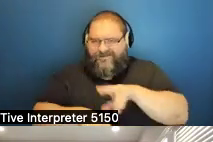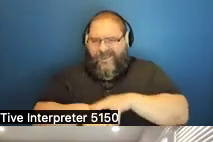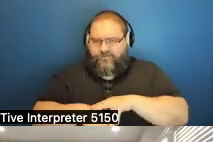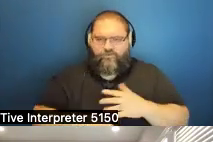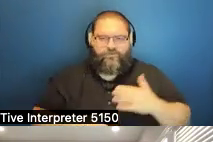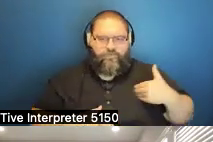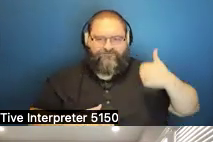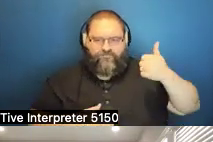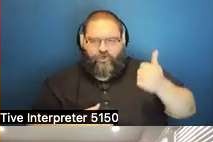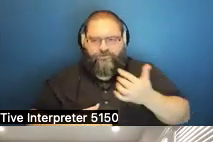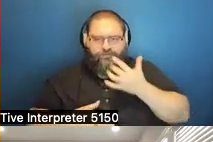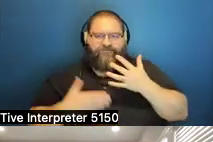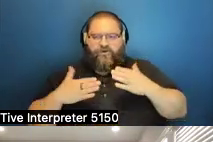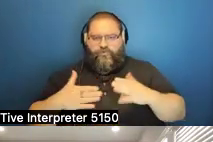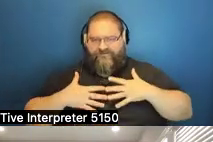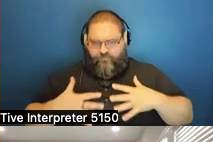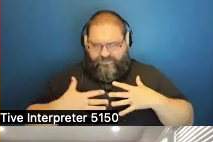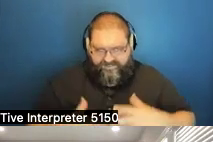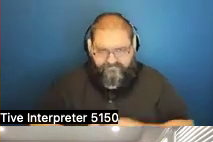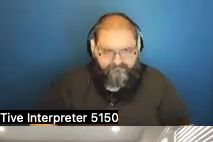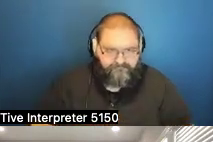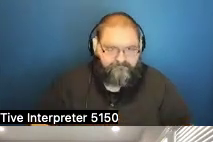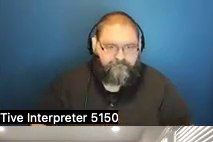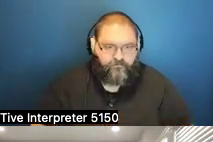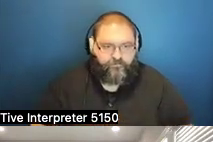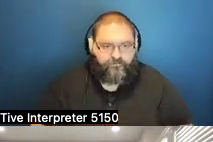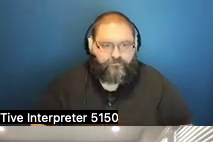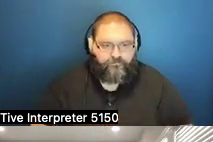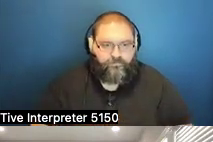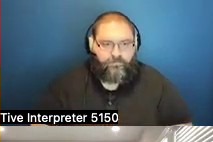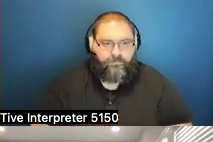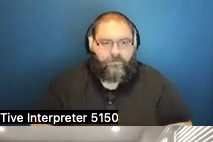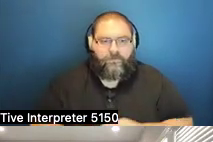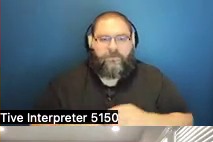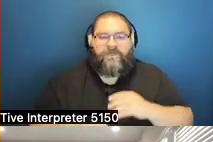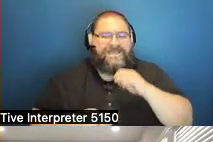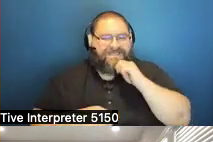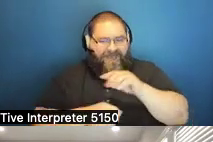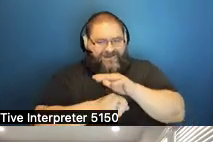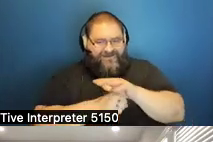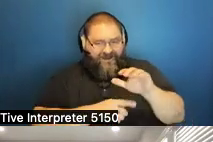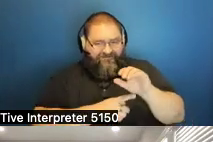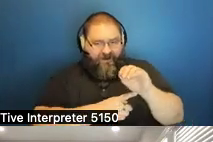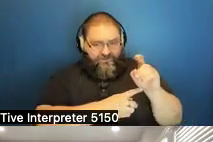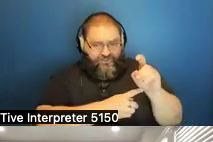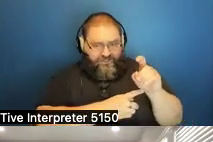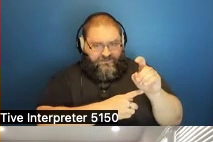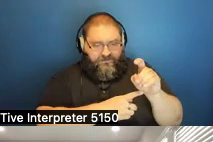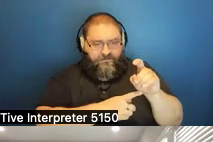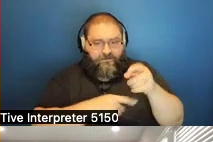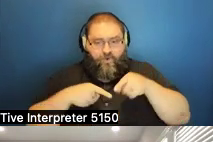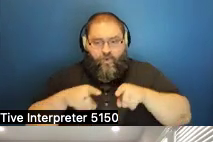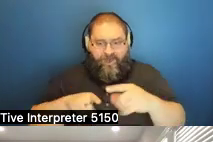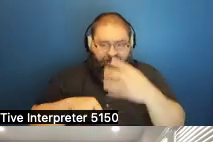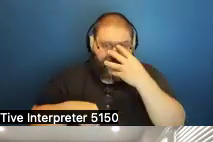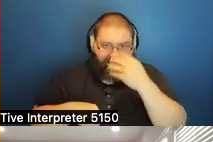19:41:34 the view of oxygen? 19:41:39 While you're sleeping?